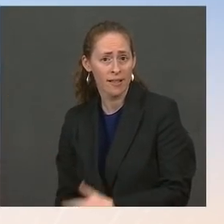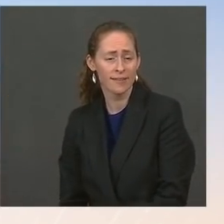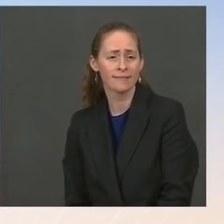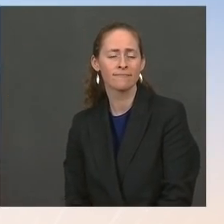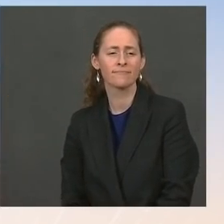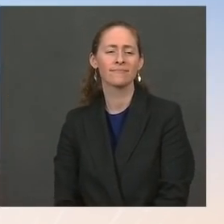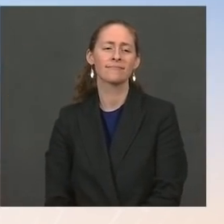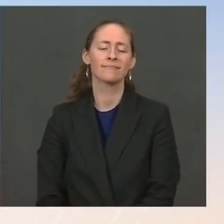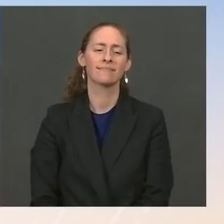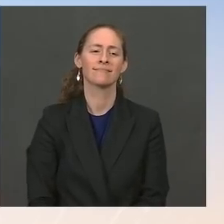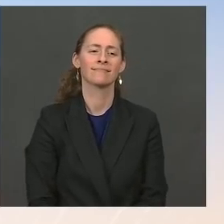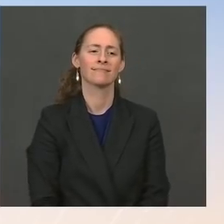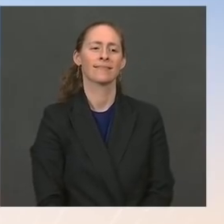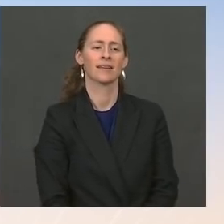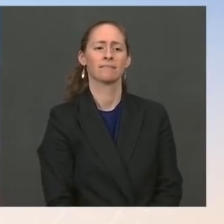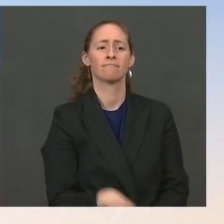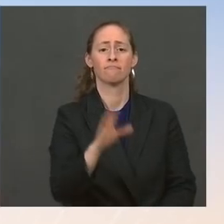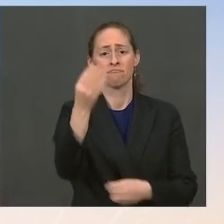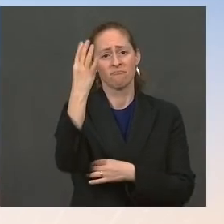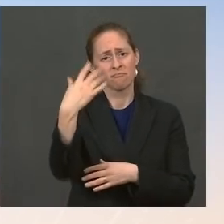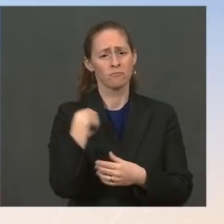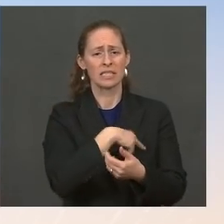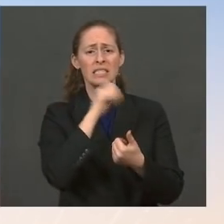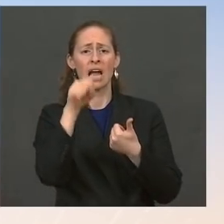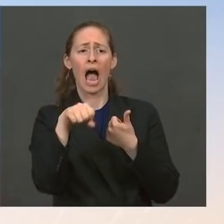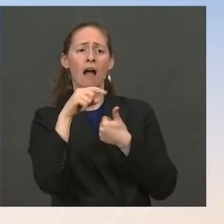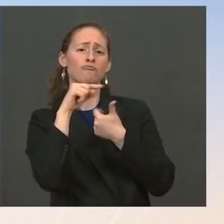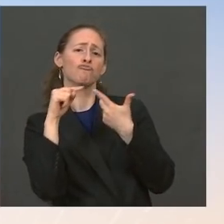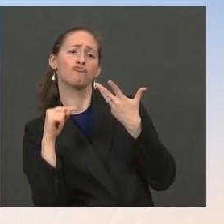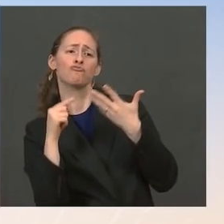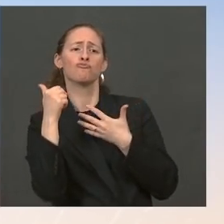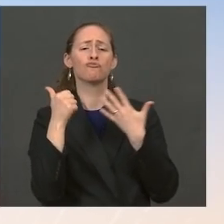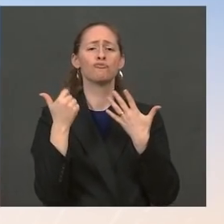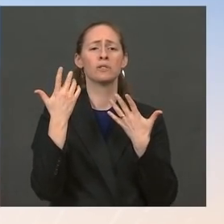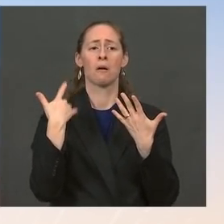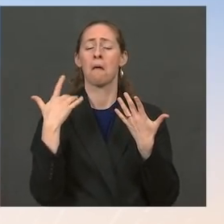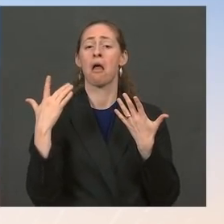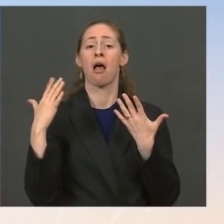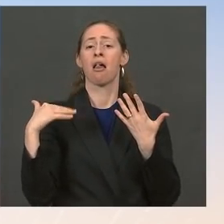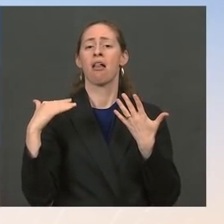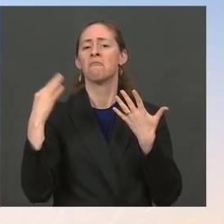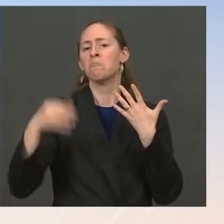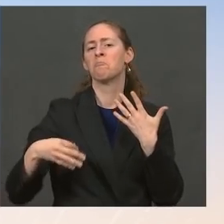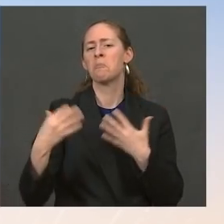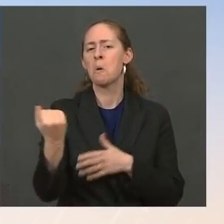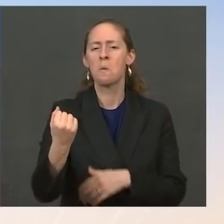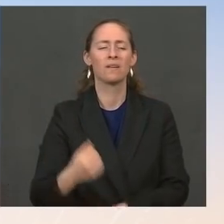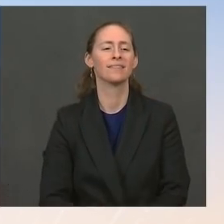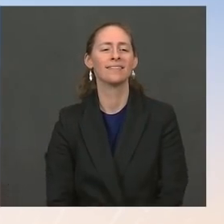but I don't have any new ones to introduce to all of you today. The Press: And finally -- I'm sorry -- any message for OPEC ahead of its December 2nd meeting?